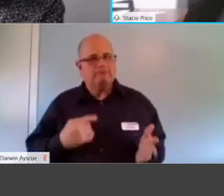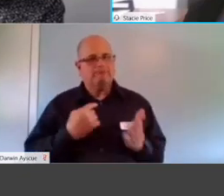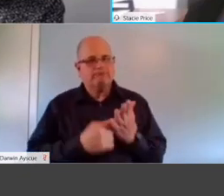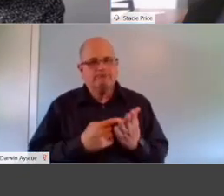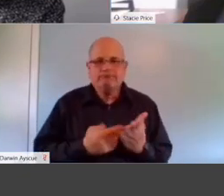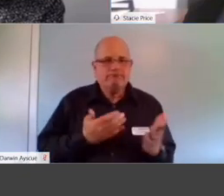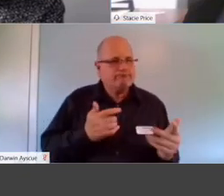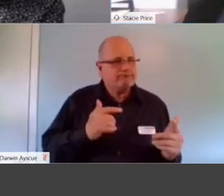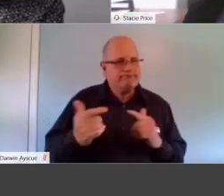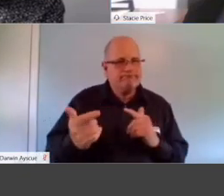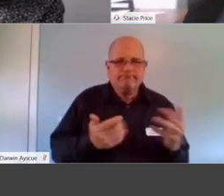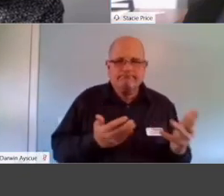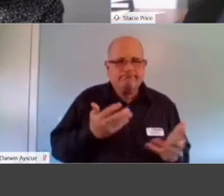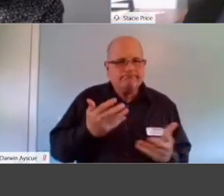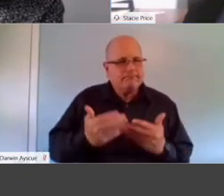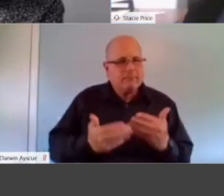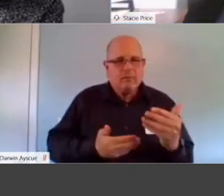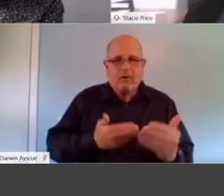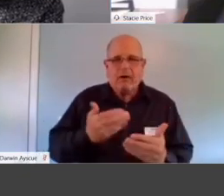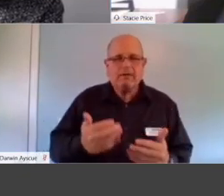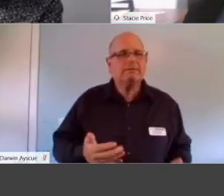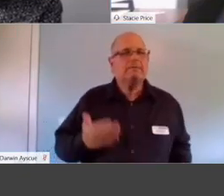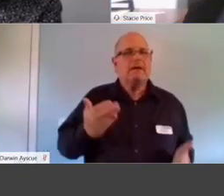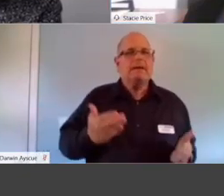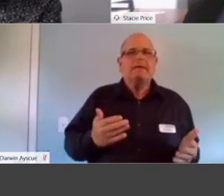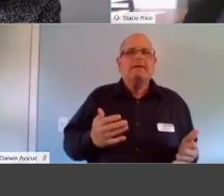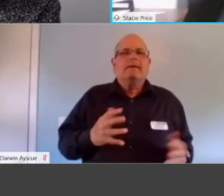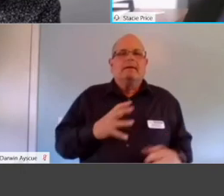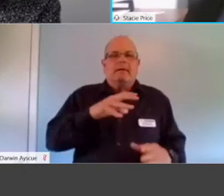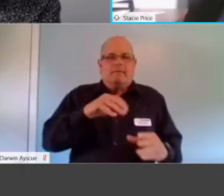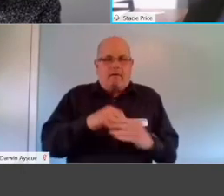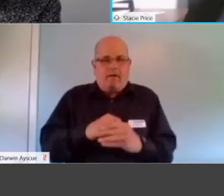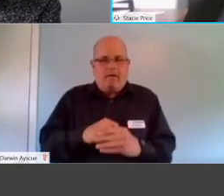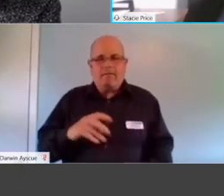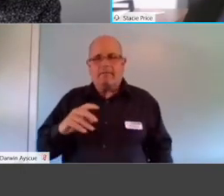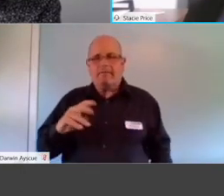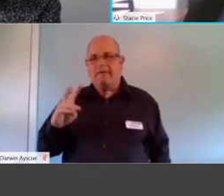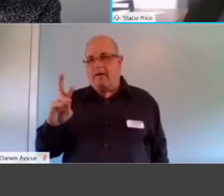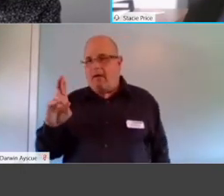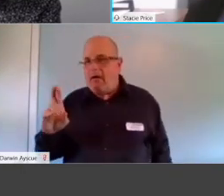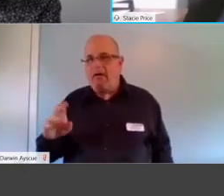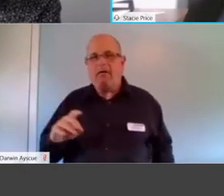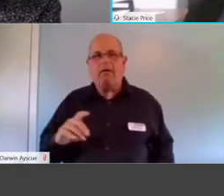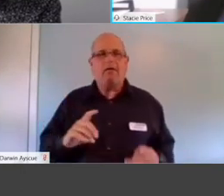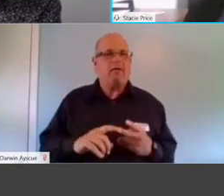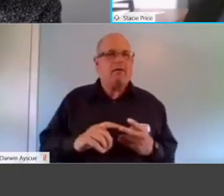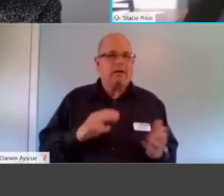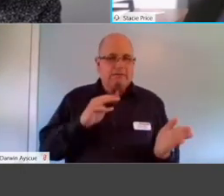process, again maybe involving voc rehab, certainly involving doctors.